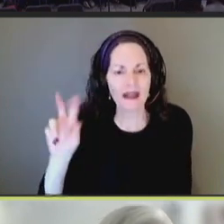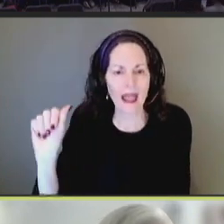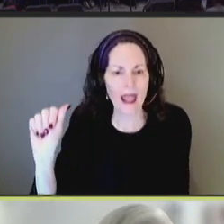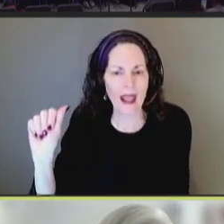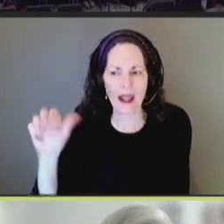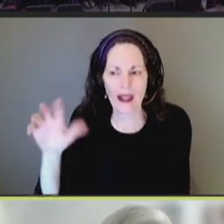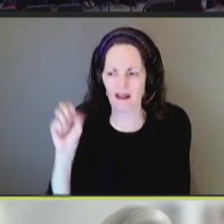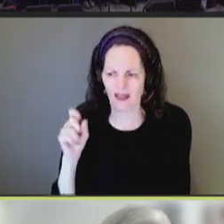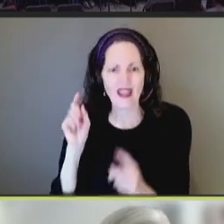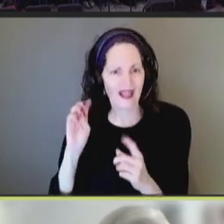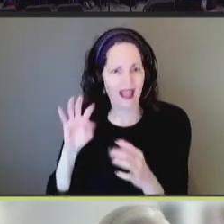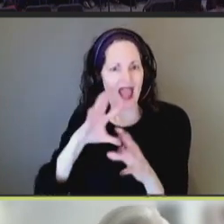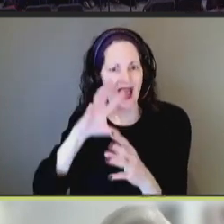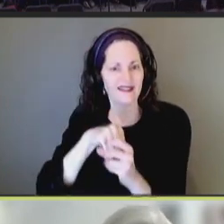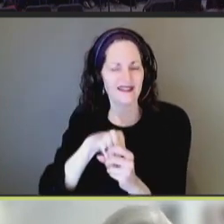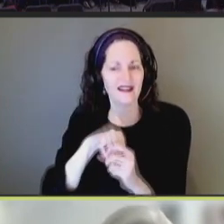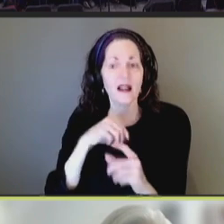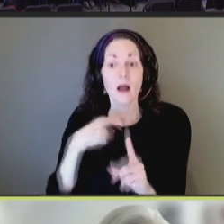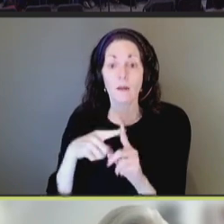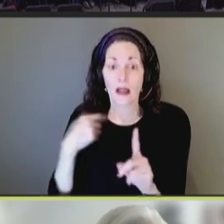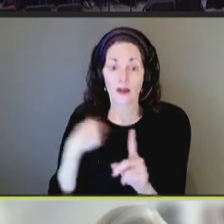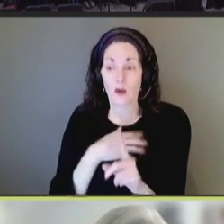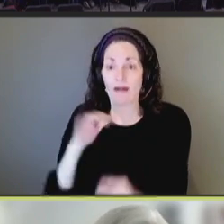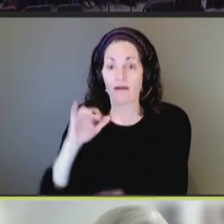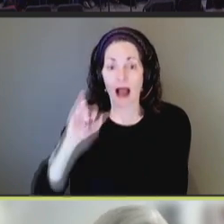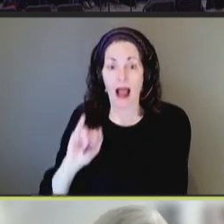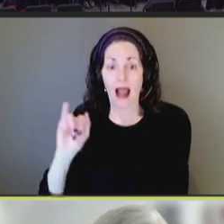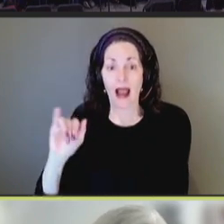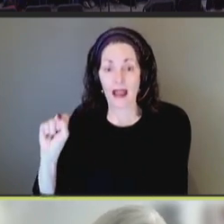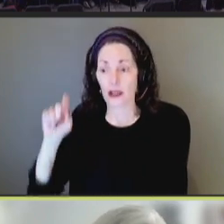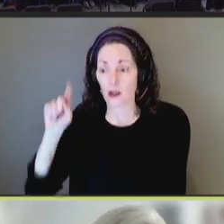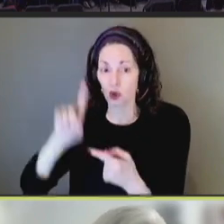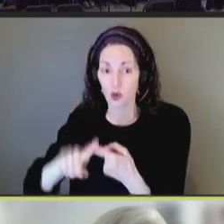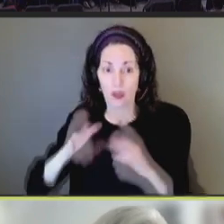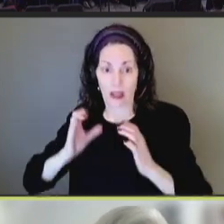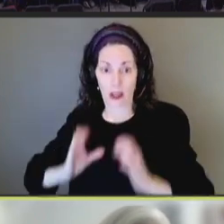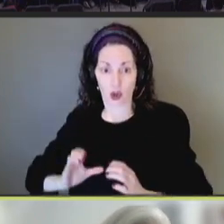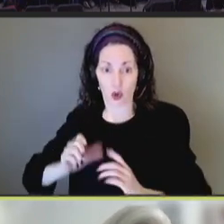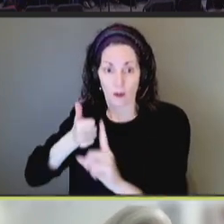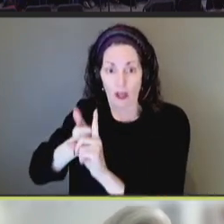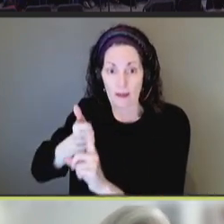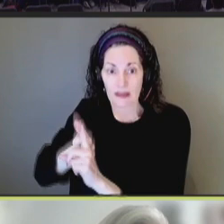we also have IIS to consumers. So, those are through other applications. And IIS